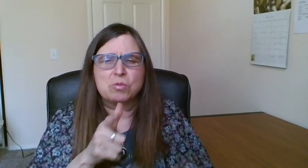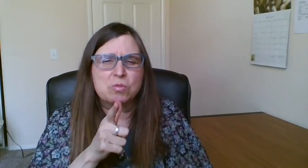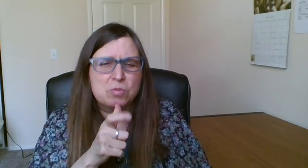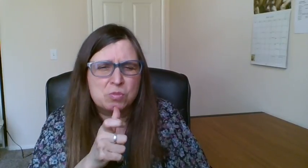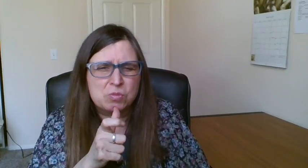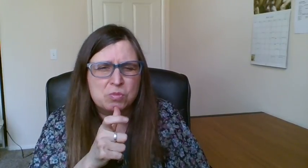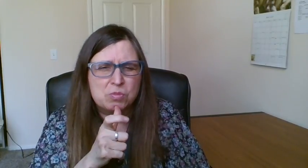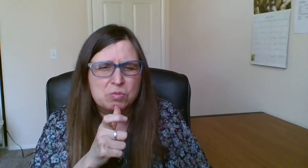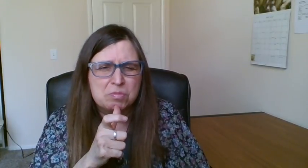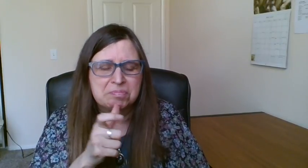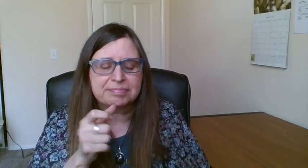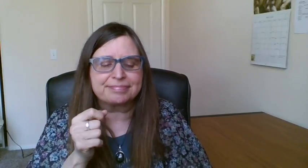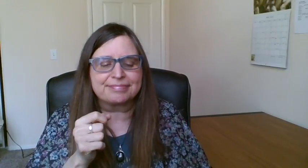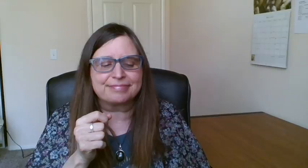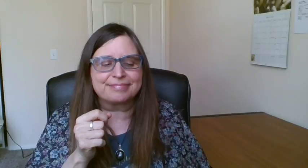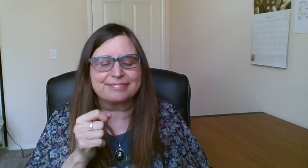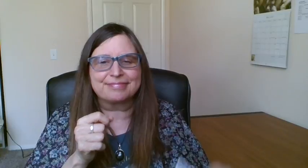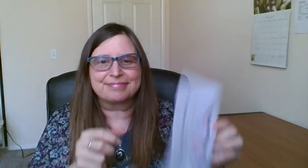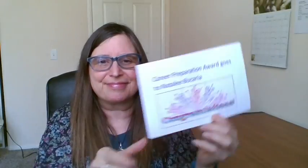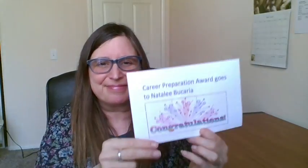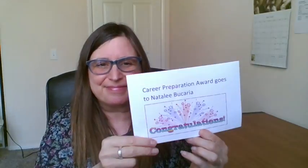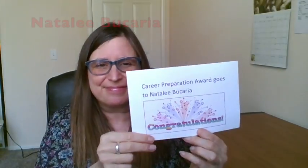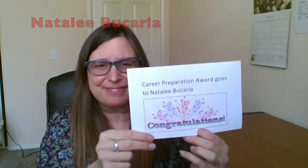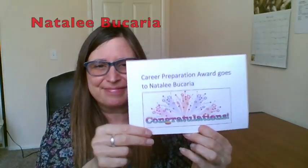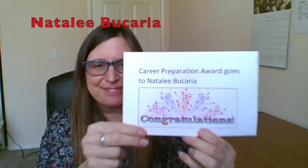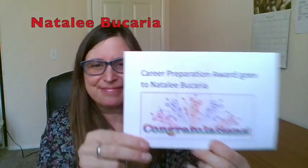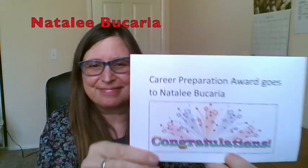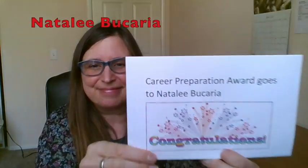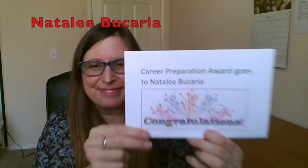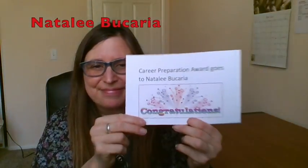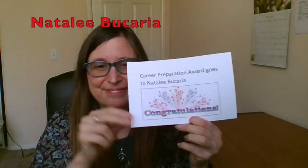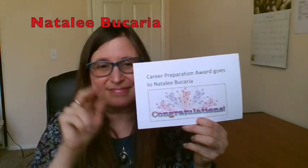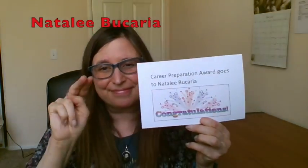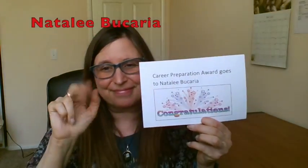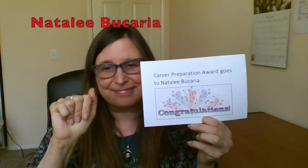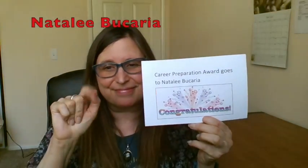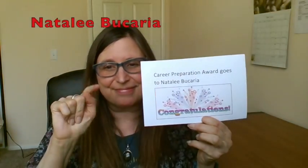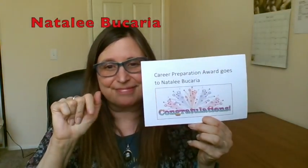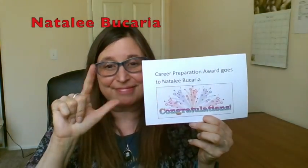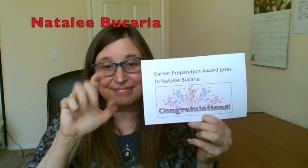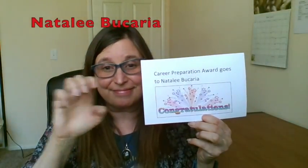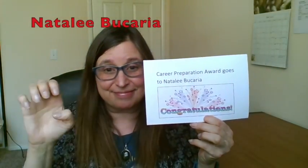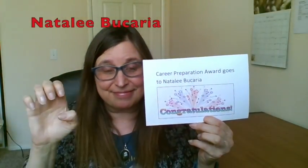For career prep, so the career preparation award goes to